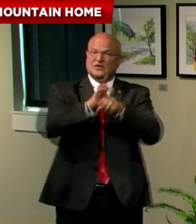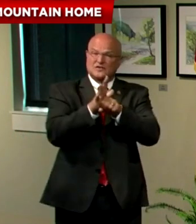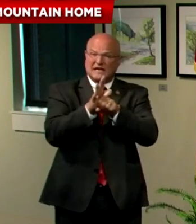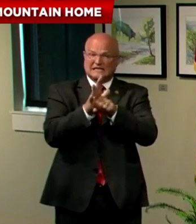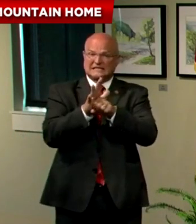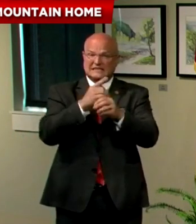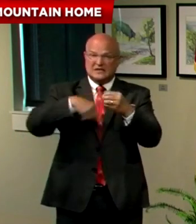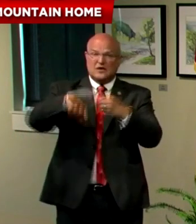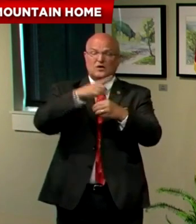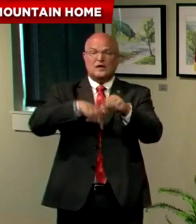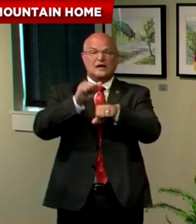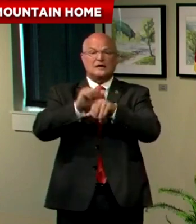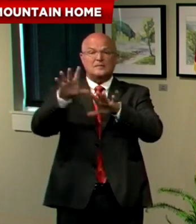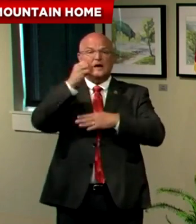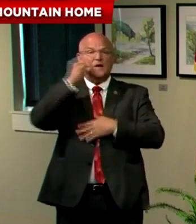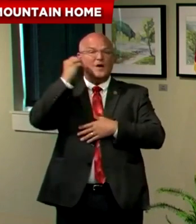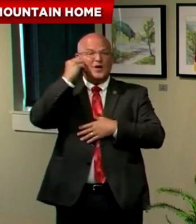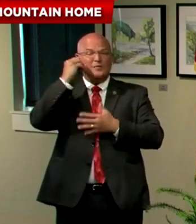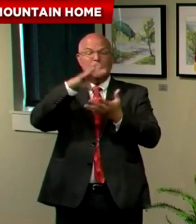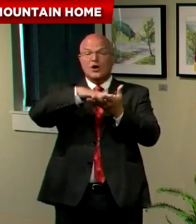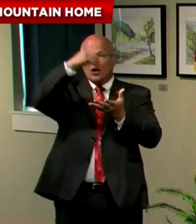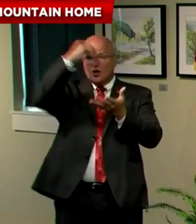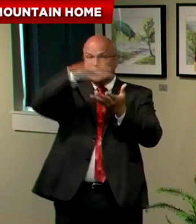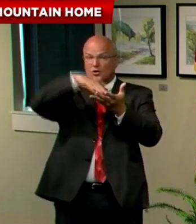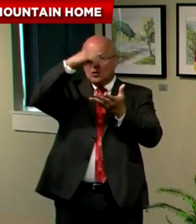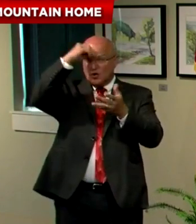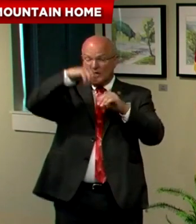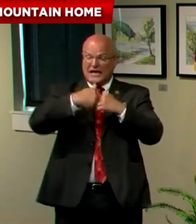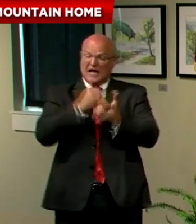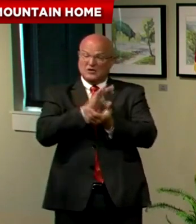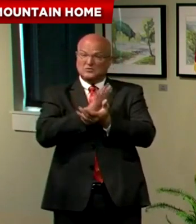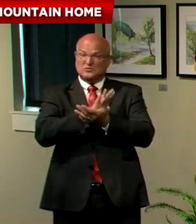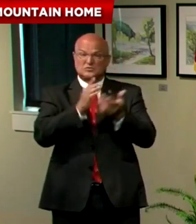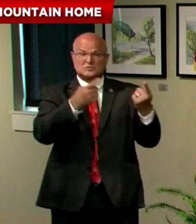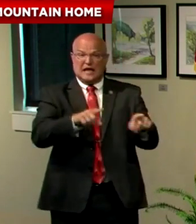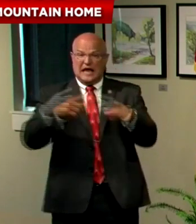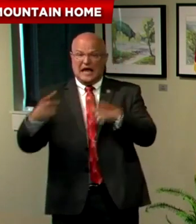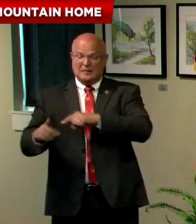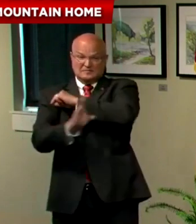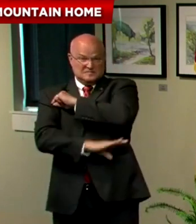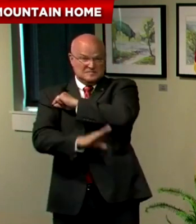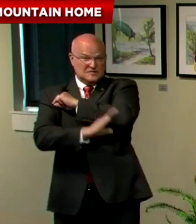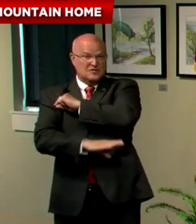WE HAVE HAD A PREVIOUS MEETING TALKING ABOUT THE STATUS OF THE HEALTHCARE HERE, THE BUSINESS CLIMATE, THE IMPACT OF COVID-19